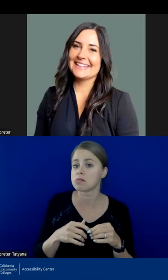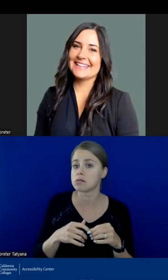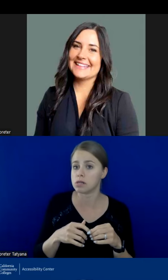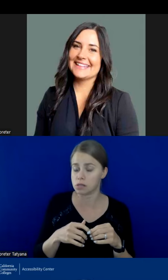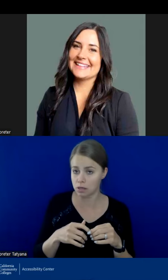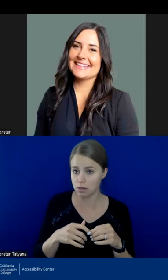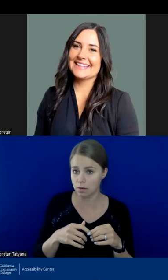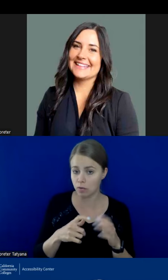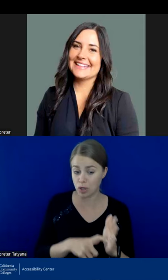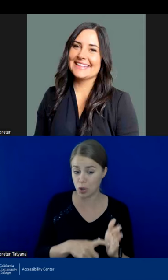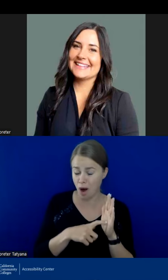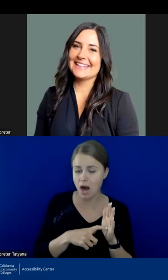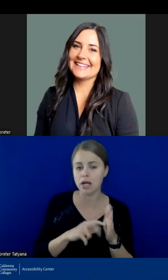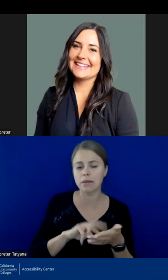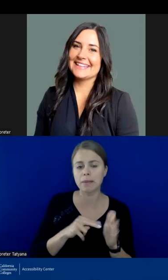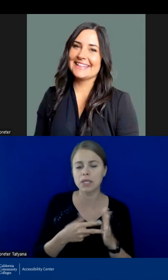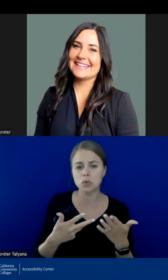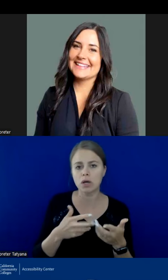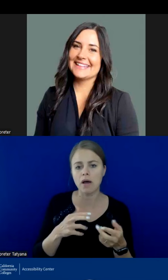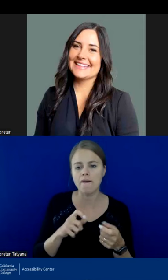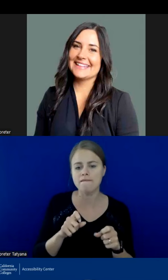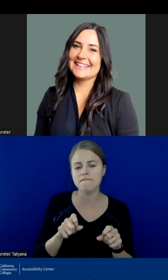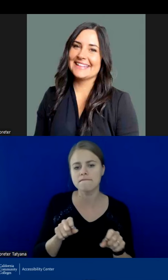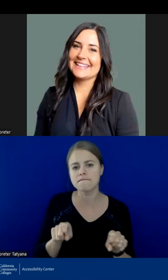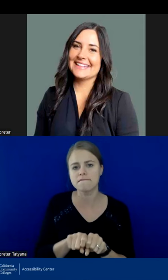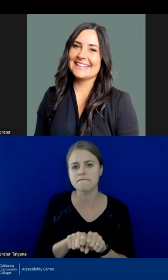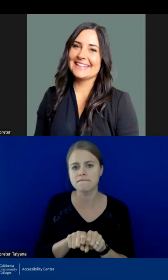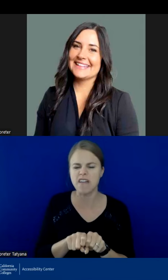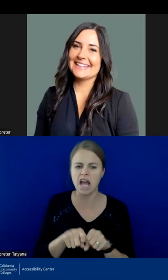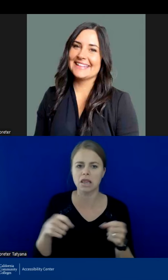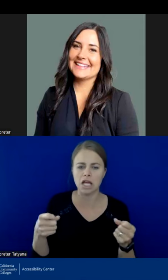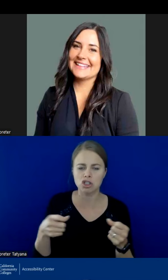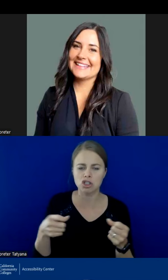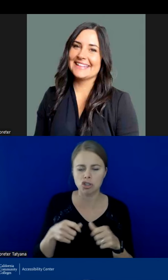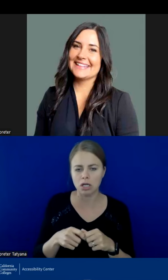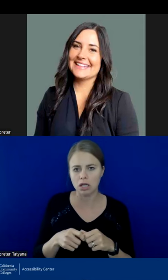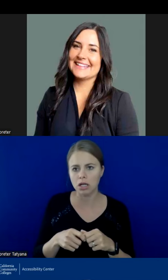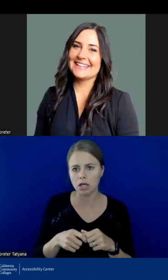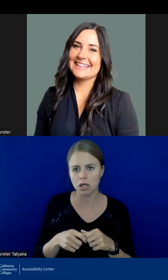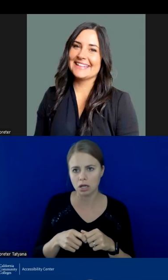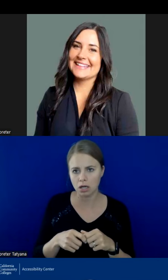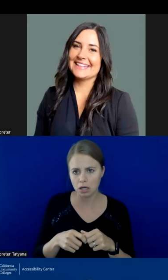And it might be considered illegal accessibility violation